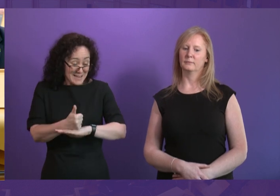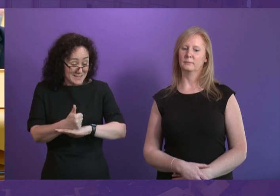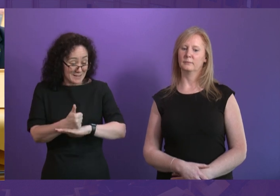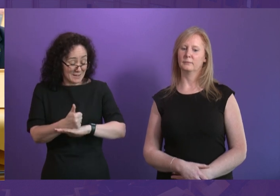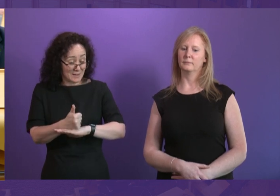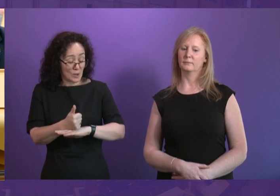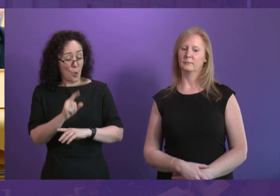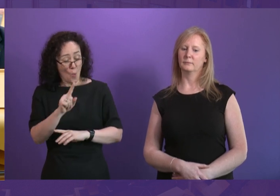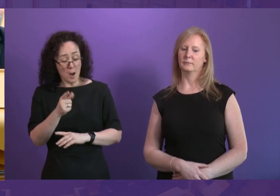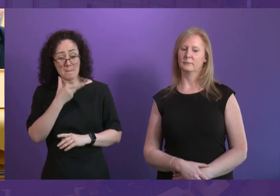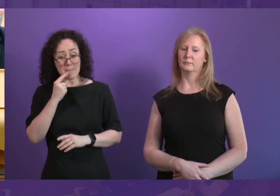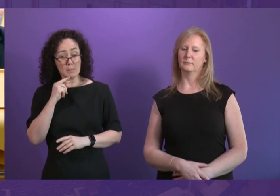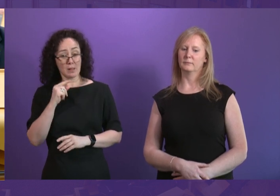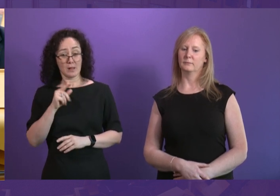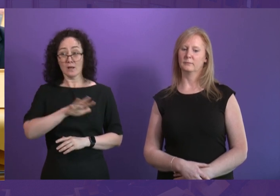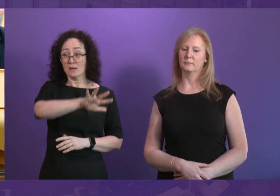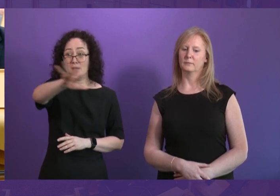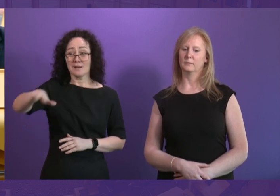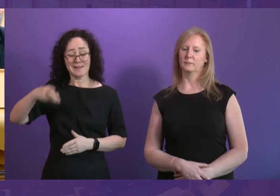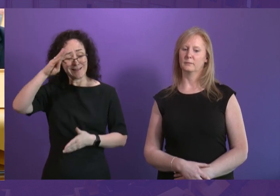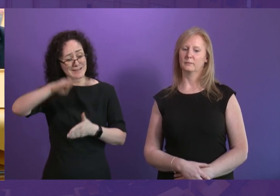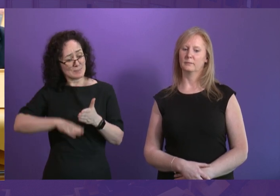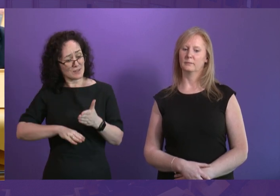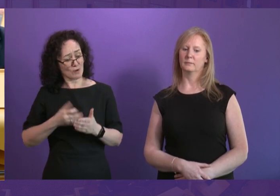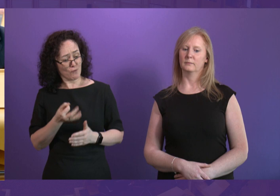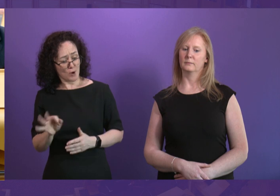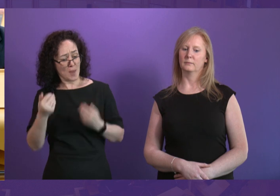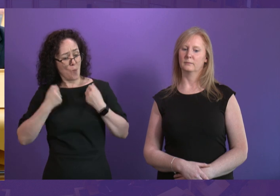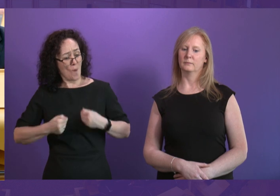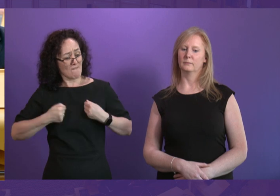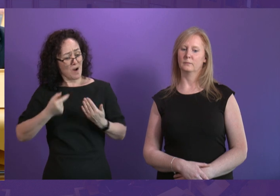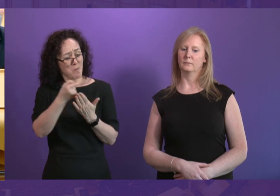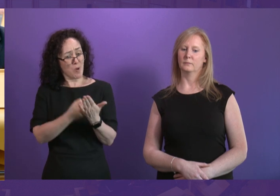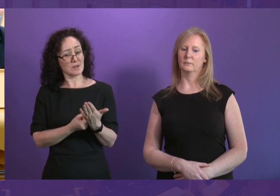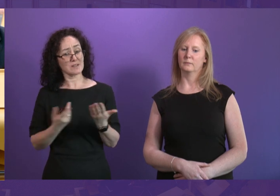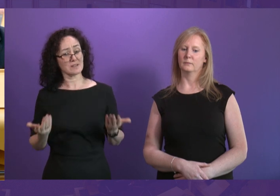as a result of their welfare policies, it does not augur very well for our chances of persuading them to change them.